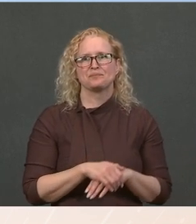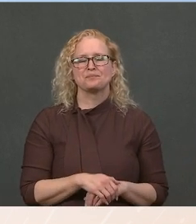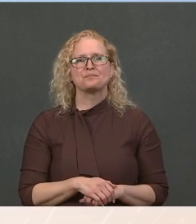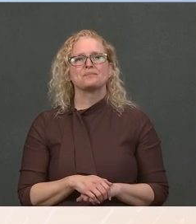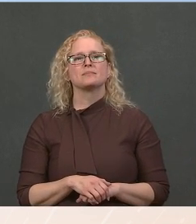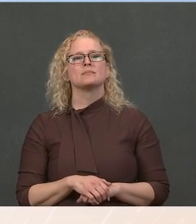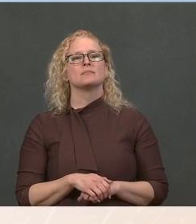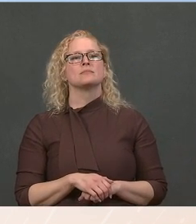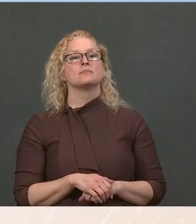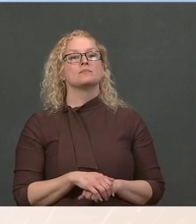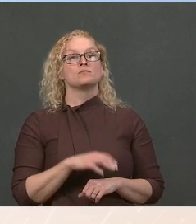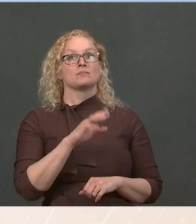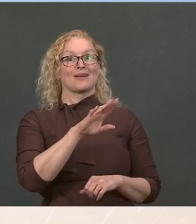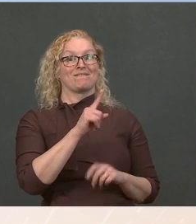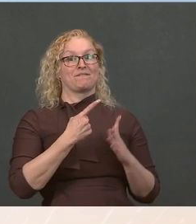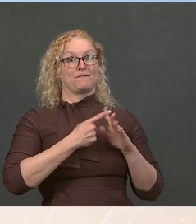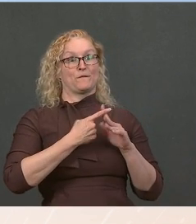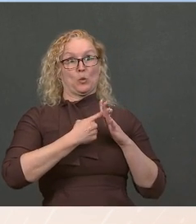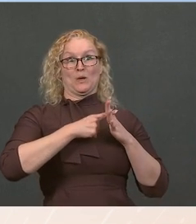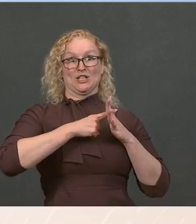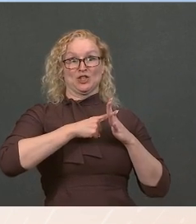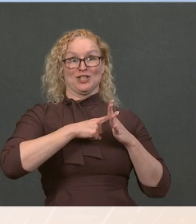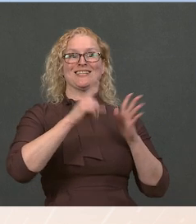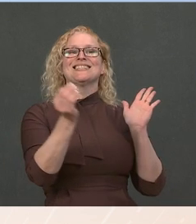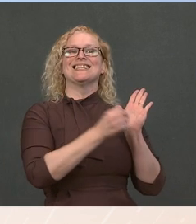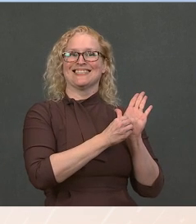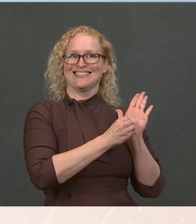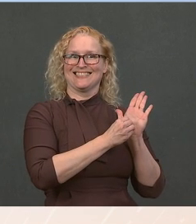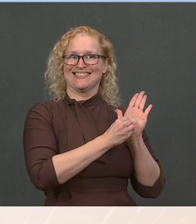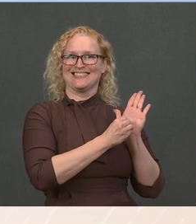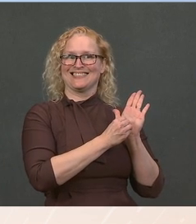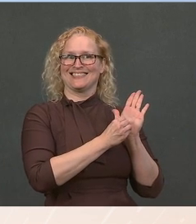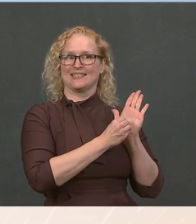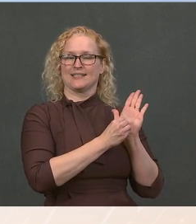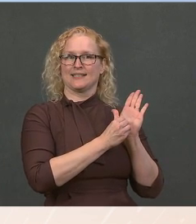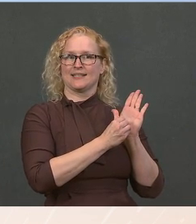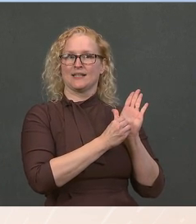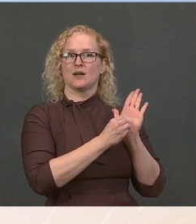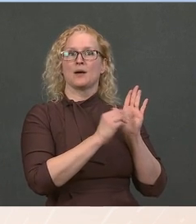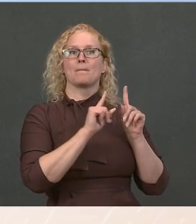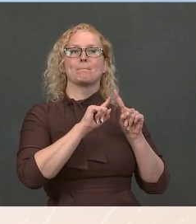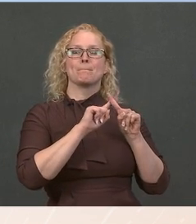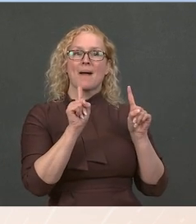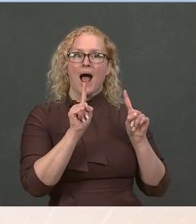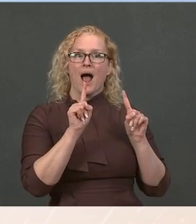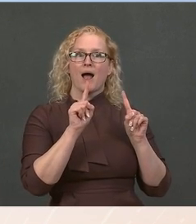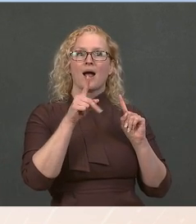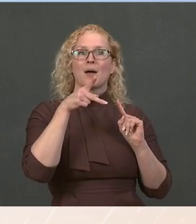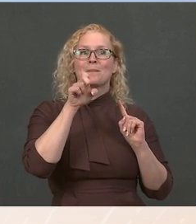Look, so -- but the President understands, from both Speaker Pelosi and Leader Schumer, that for this bill to pass,